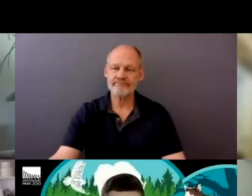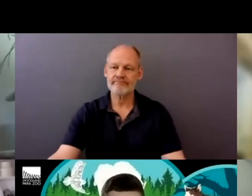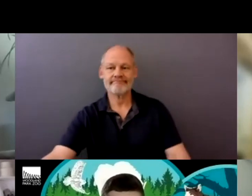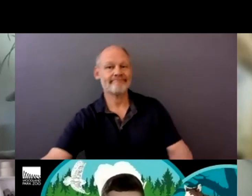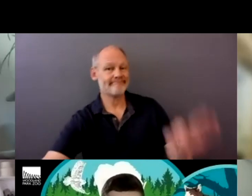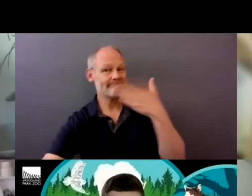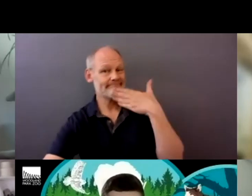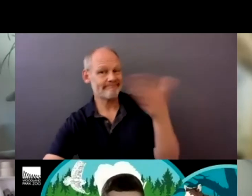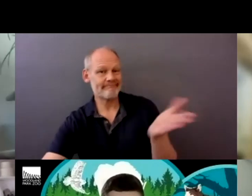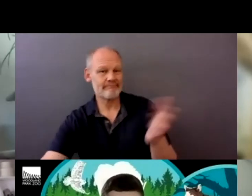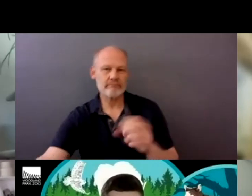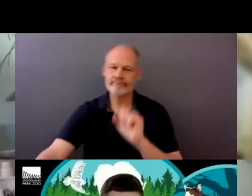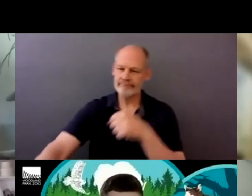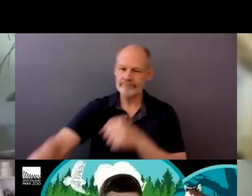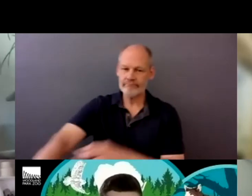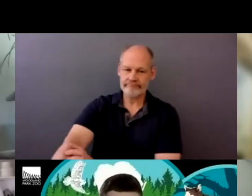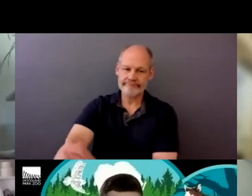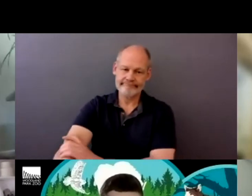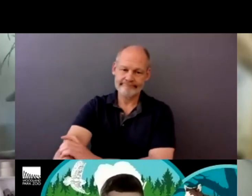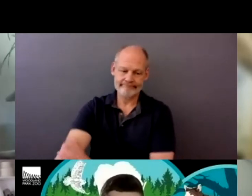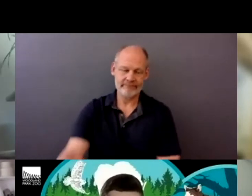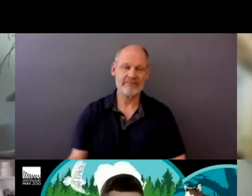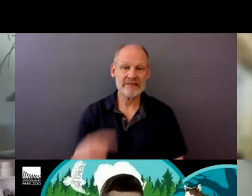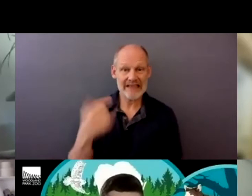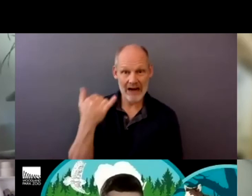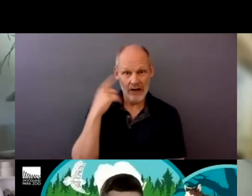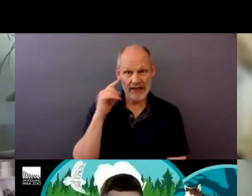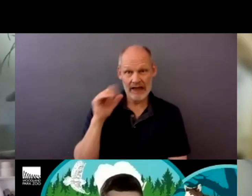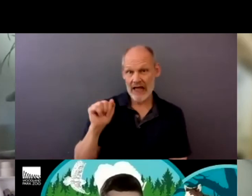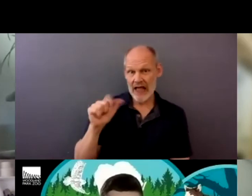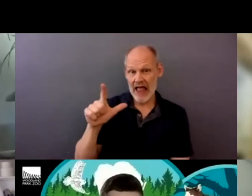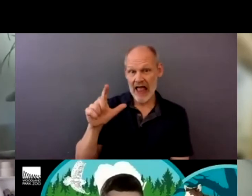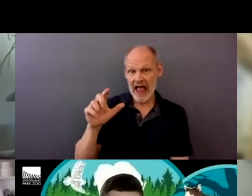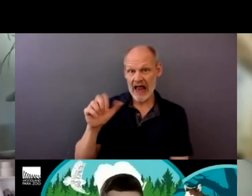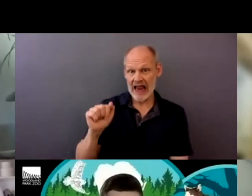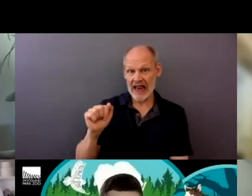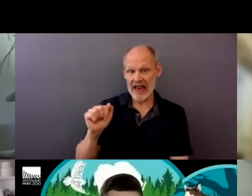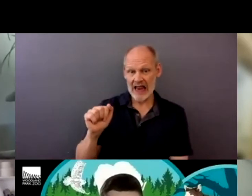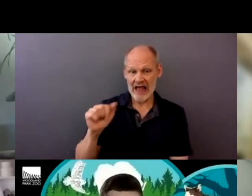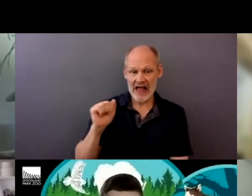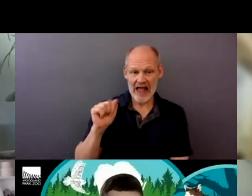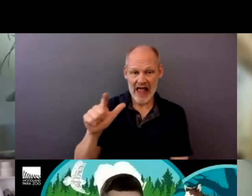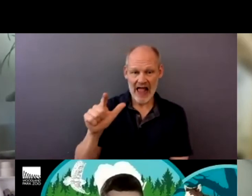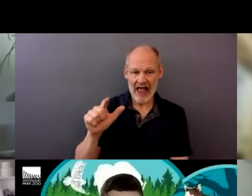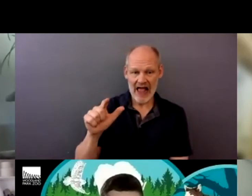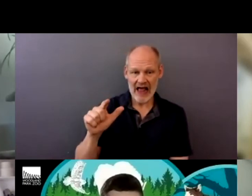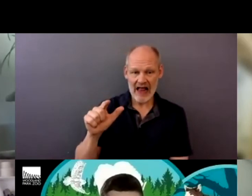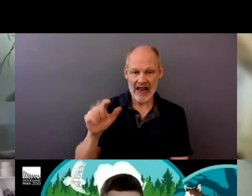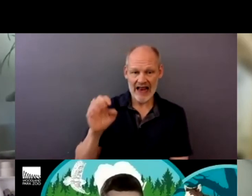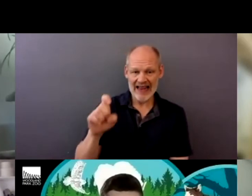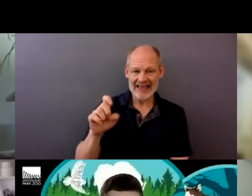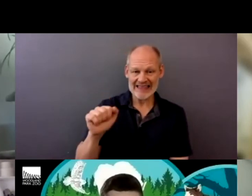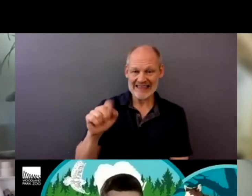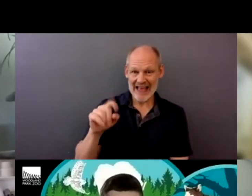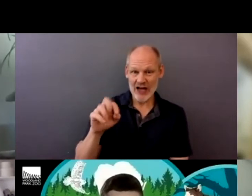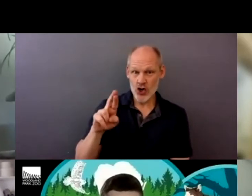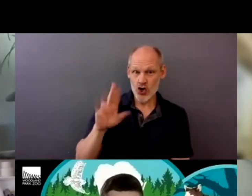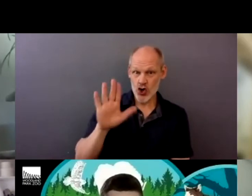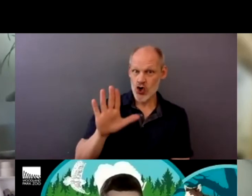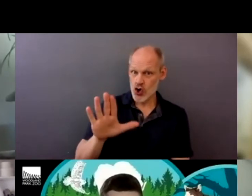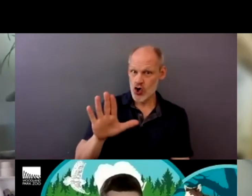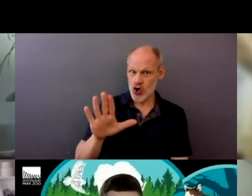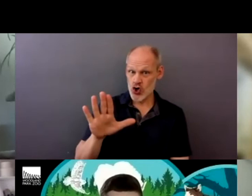I think Alexander's suggestion of forming a committee that is across different positionalities